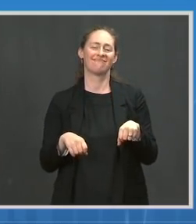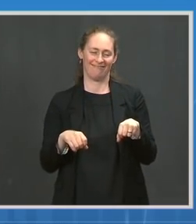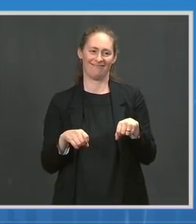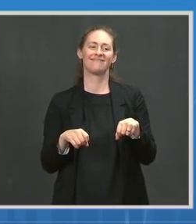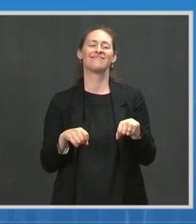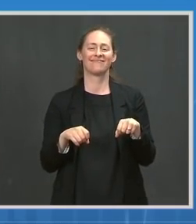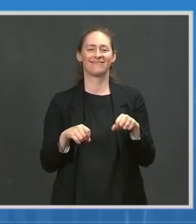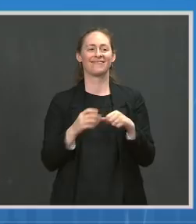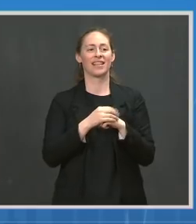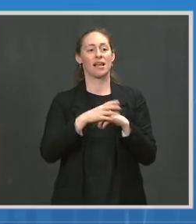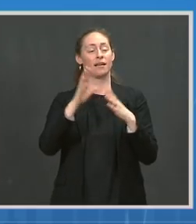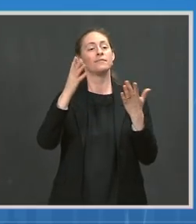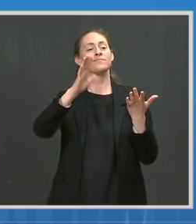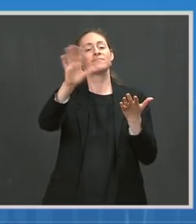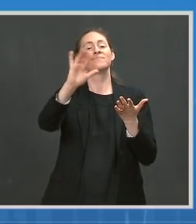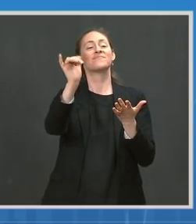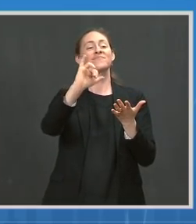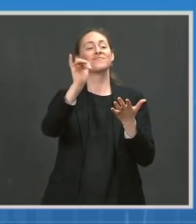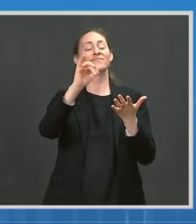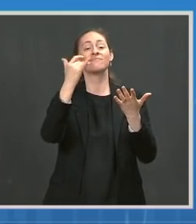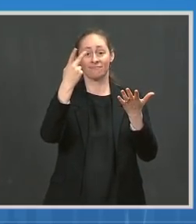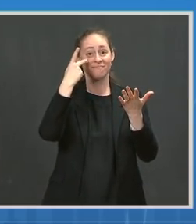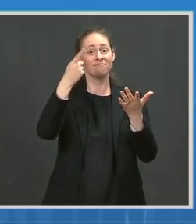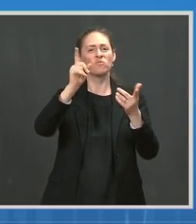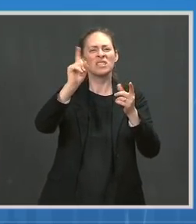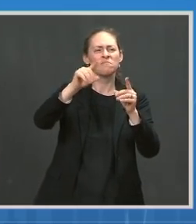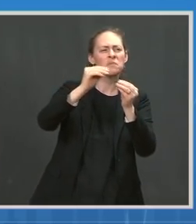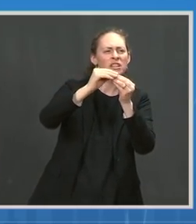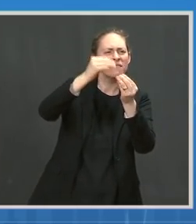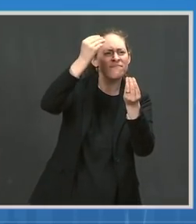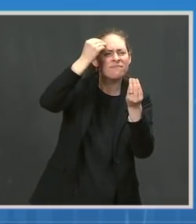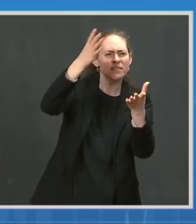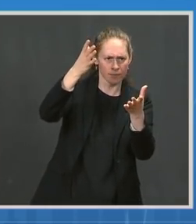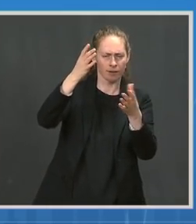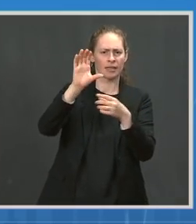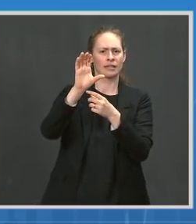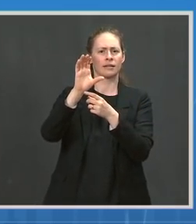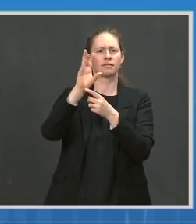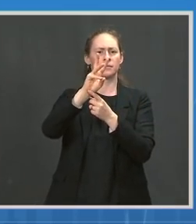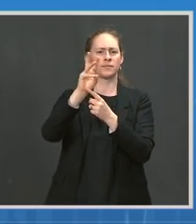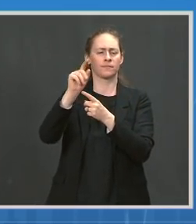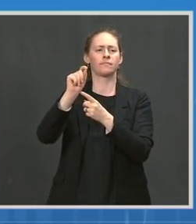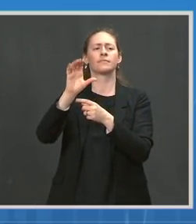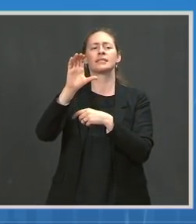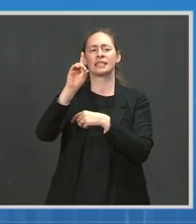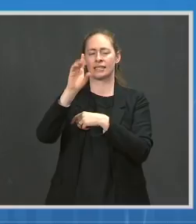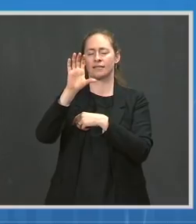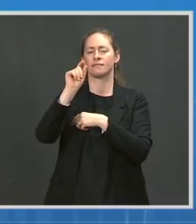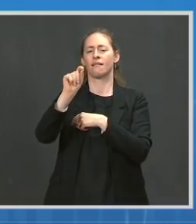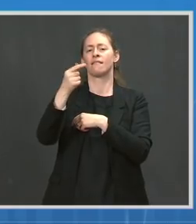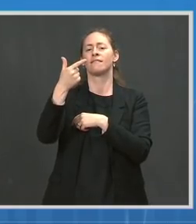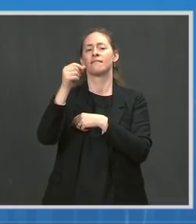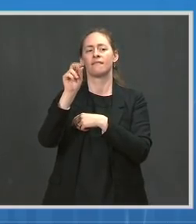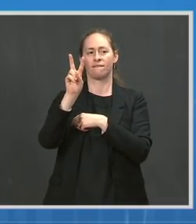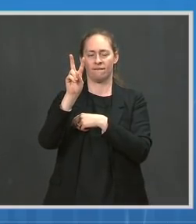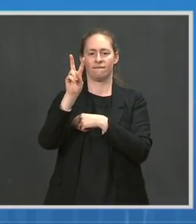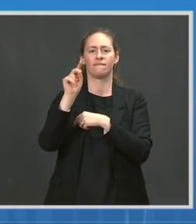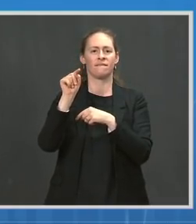at CDC.gov, with information on how healthcare providers and public health authorities can report breakthrough infections